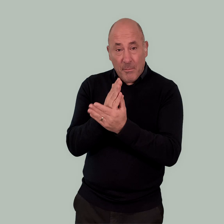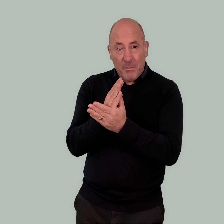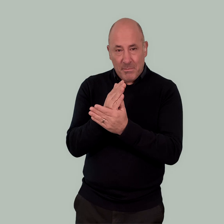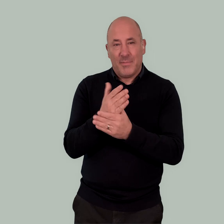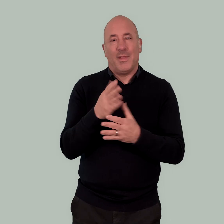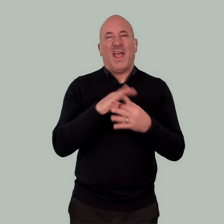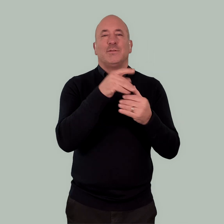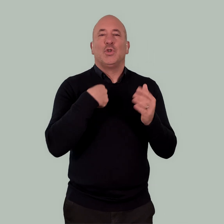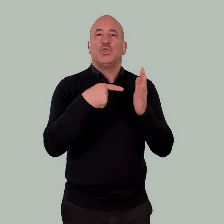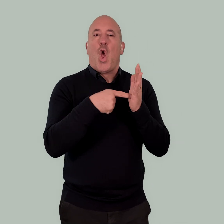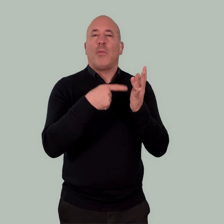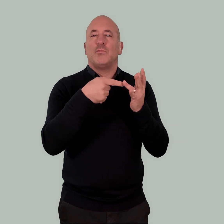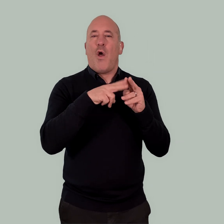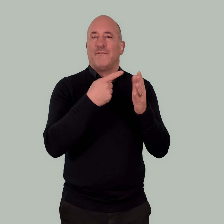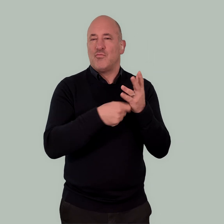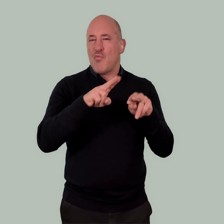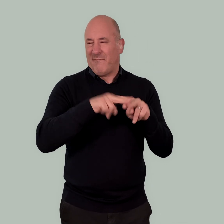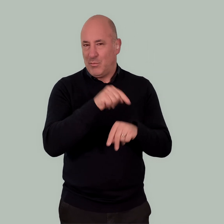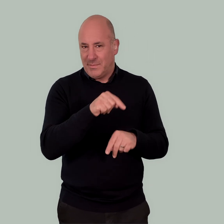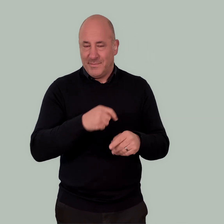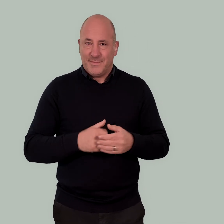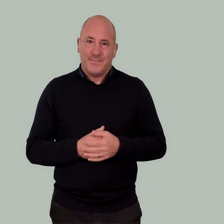(from the Terms of Reference)